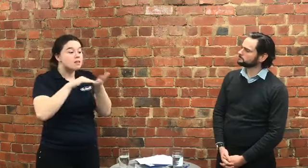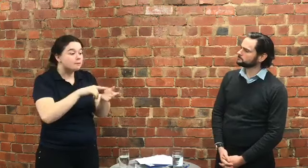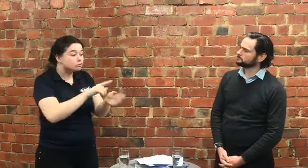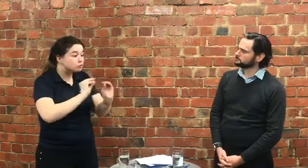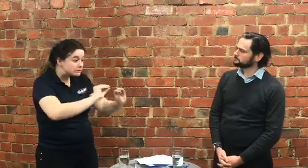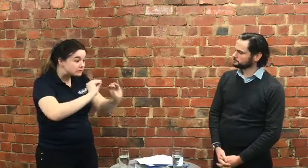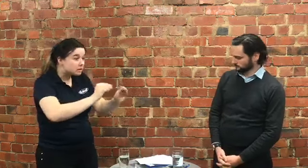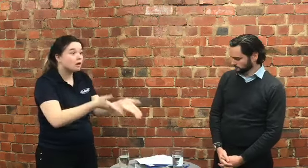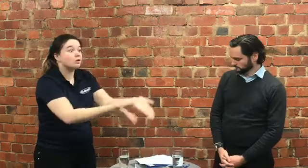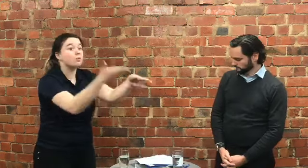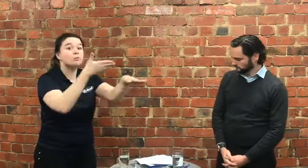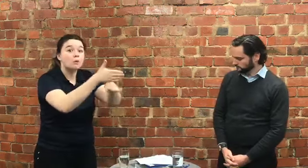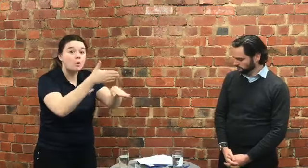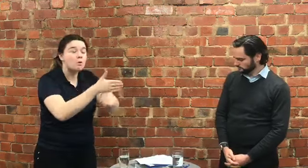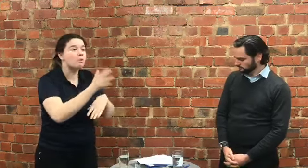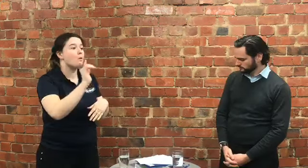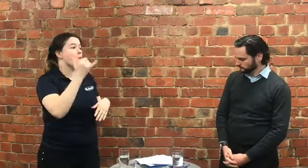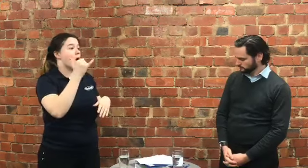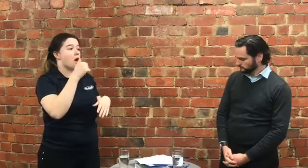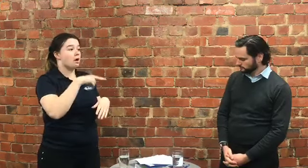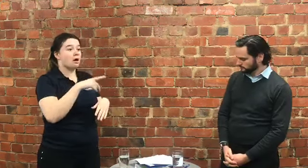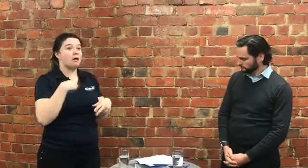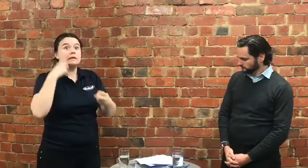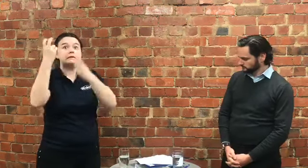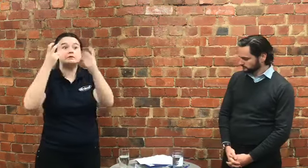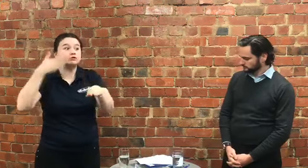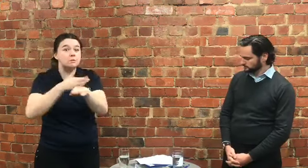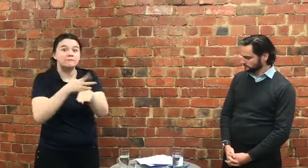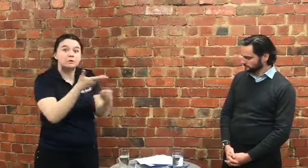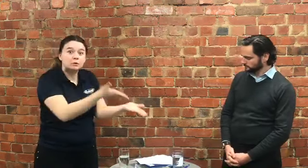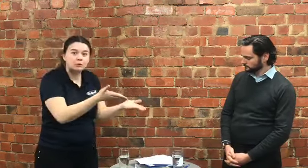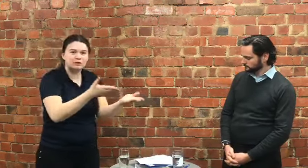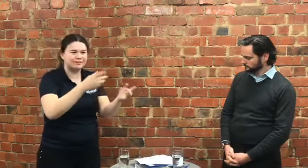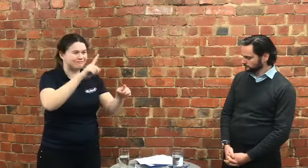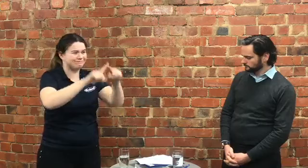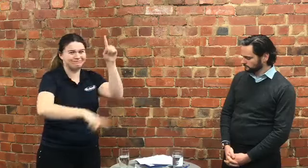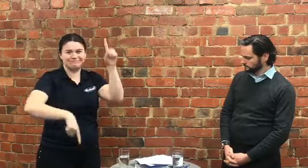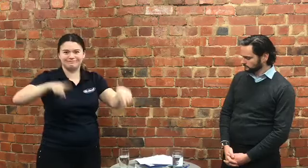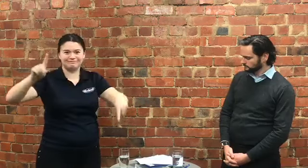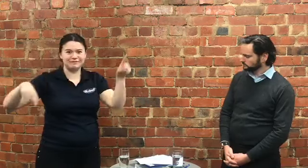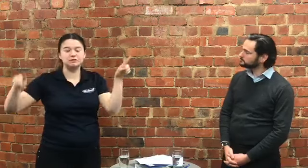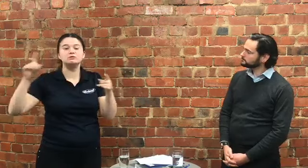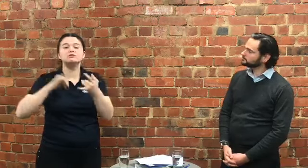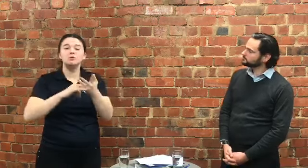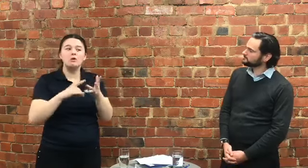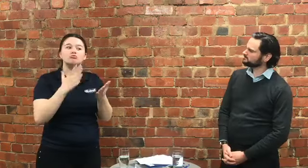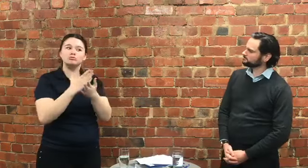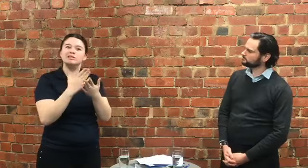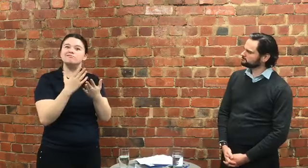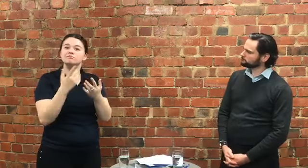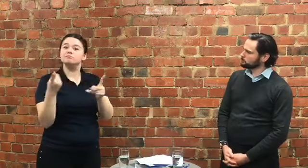and support would suit you best. Those that want further education, those that are wanting employment,